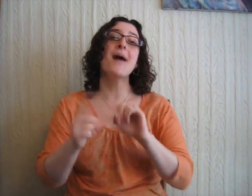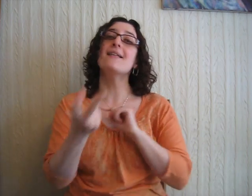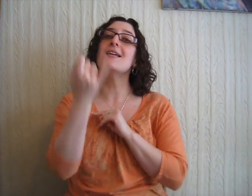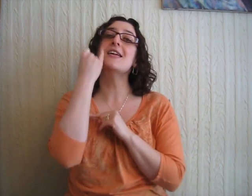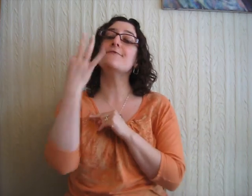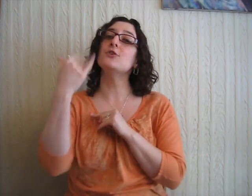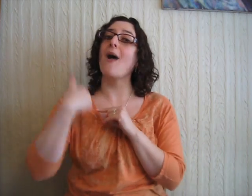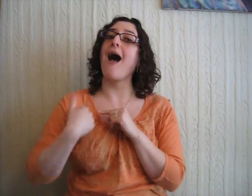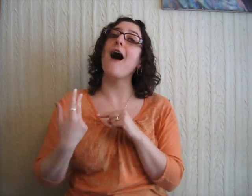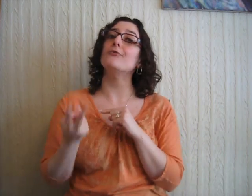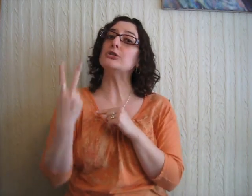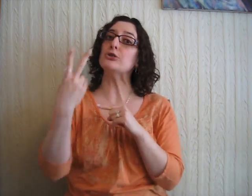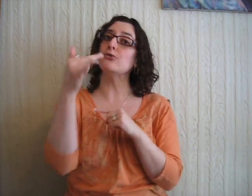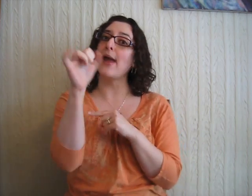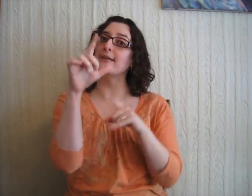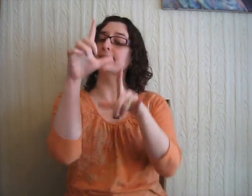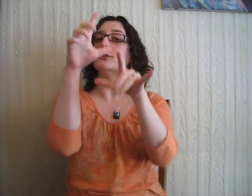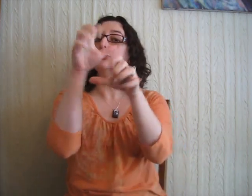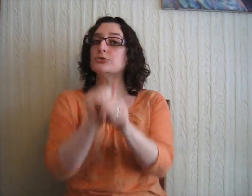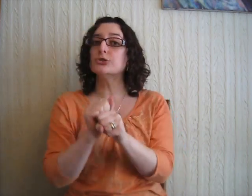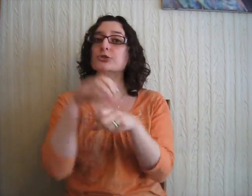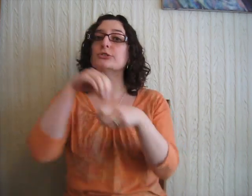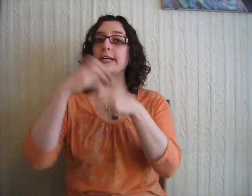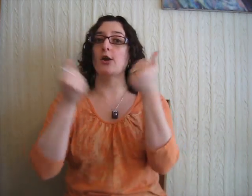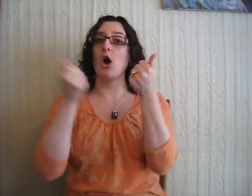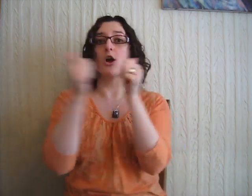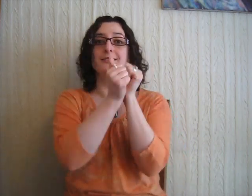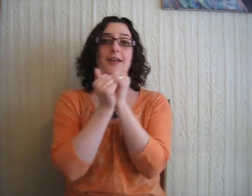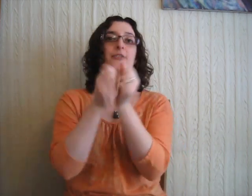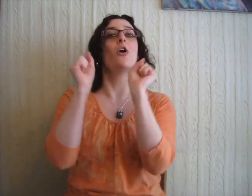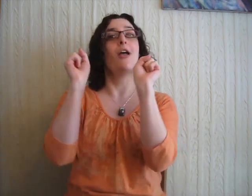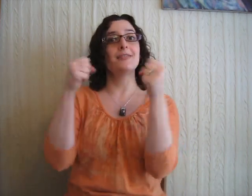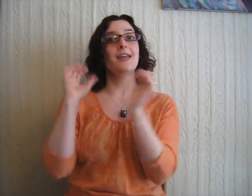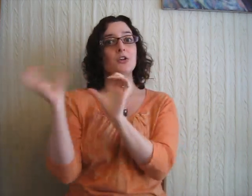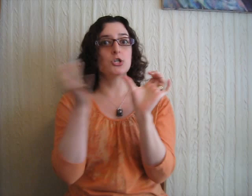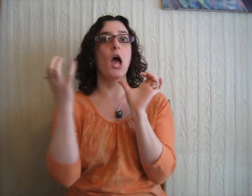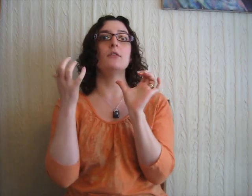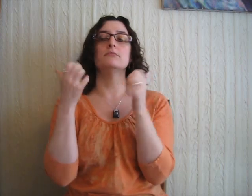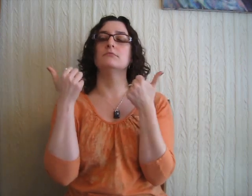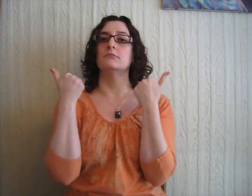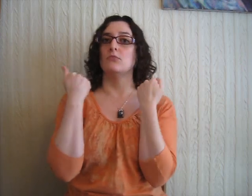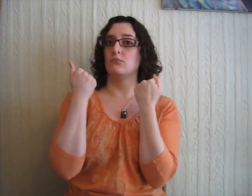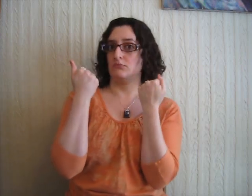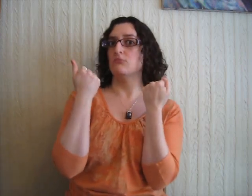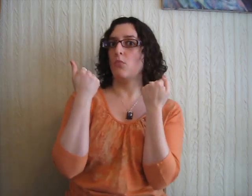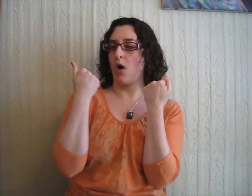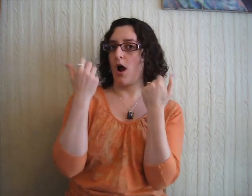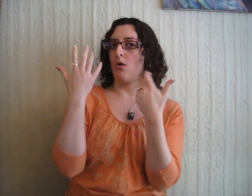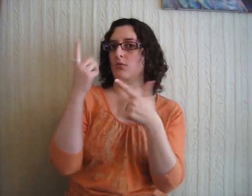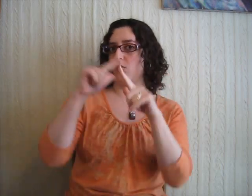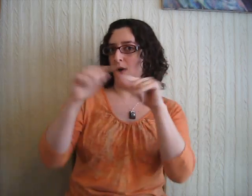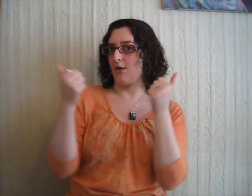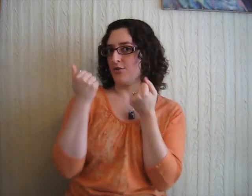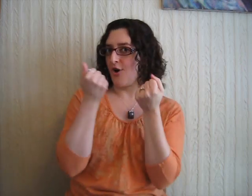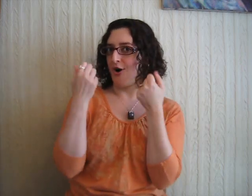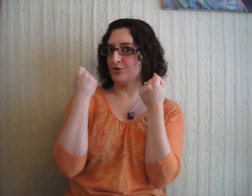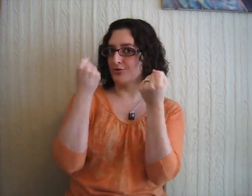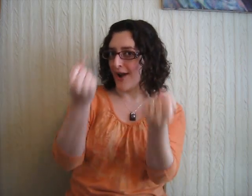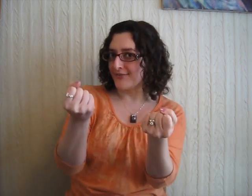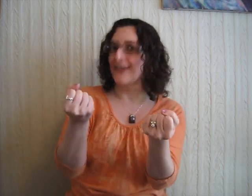But if you have two ASL users in a car together, they can chat while the car is driving